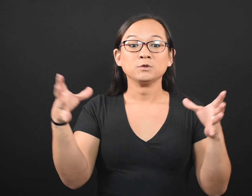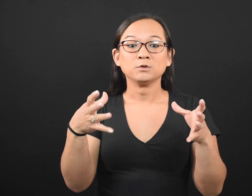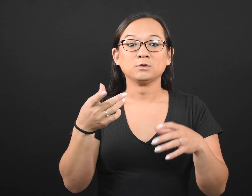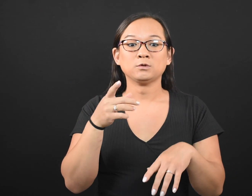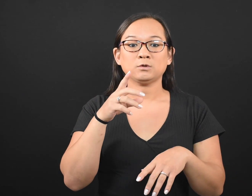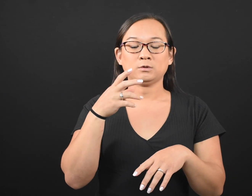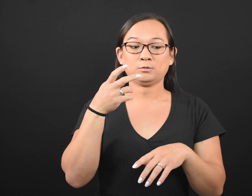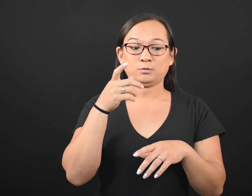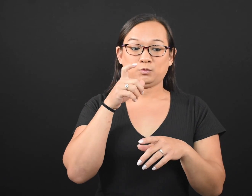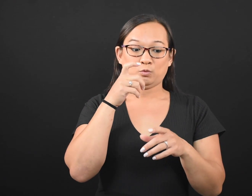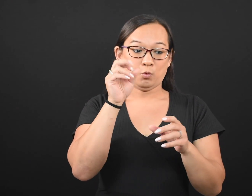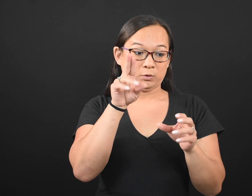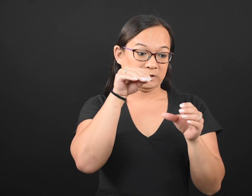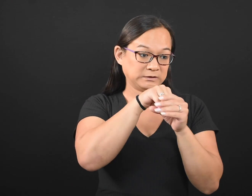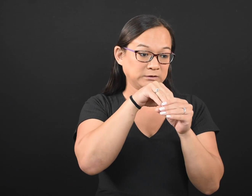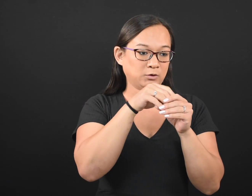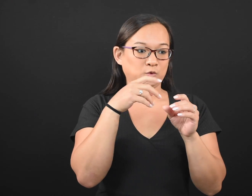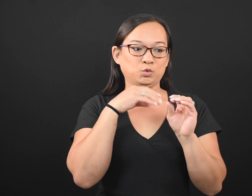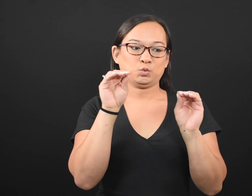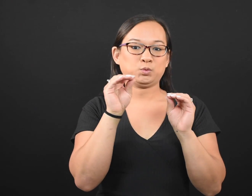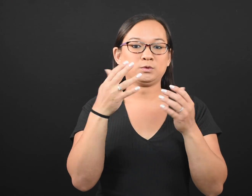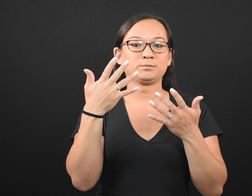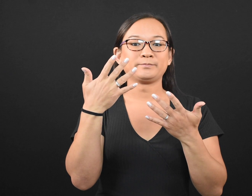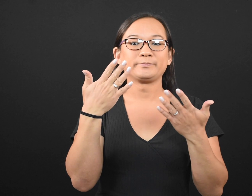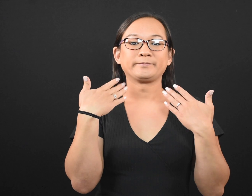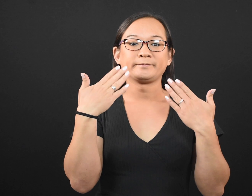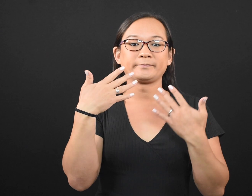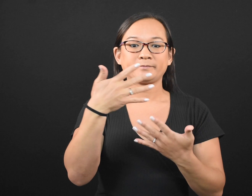(such as travel, attending large social or mass gatherings, or being in a crowded or poorly